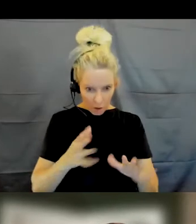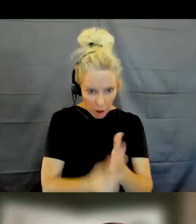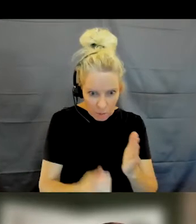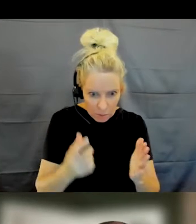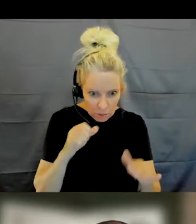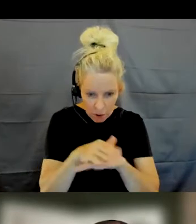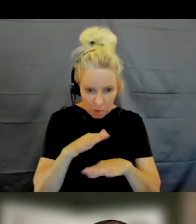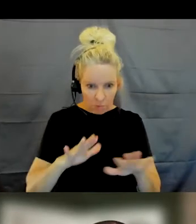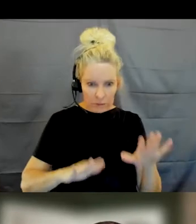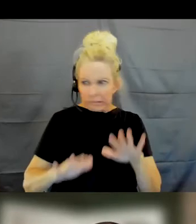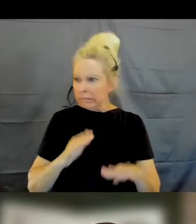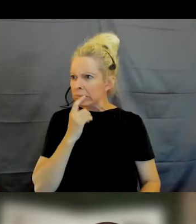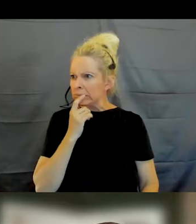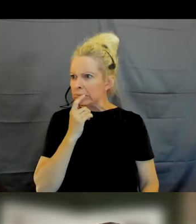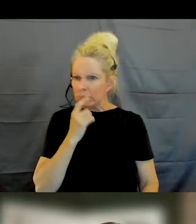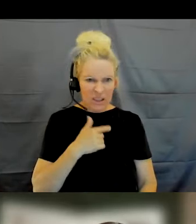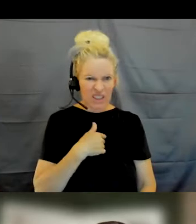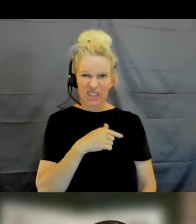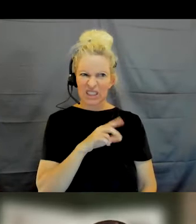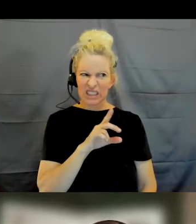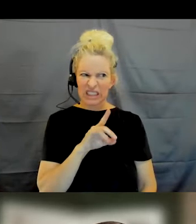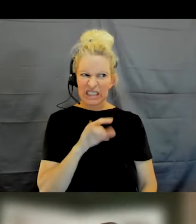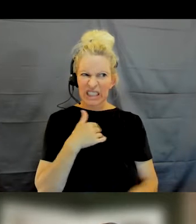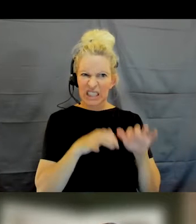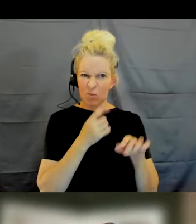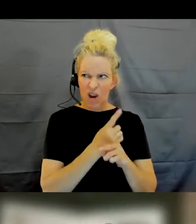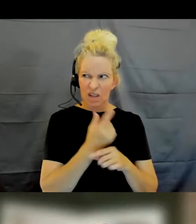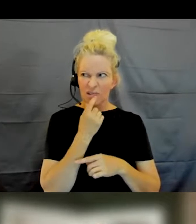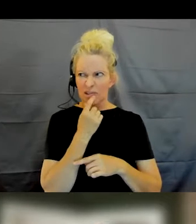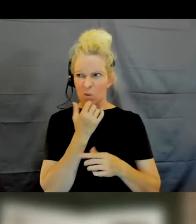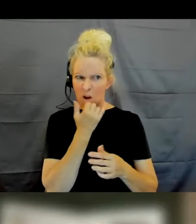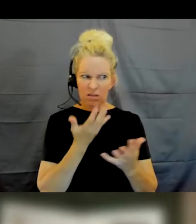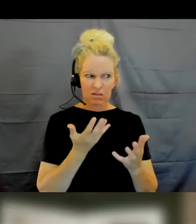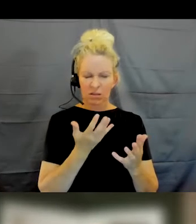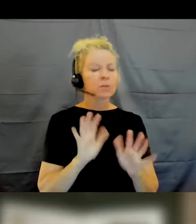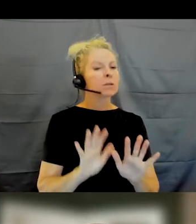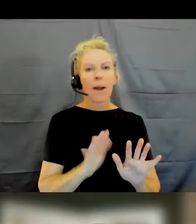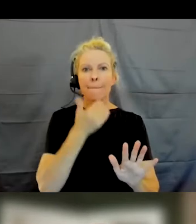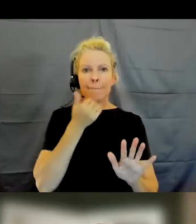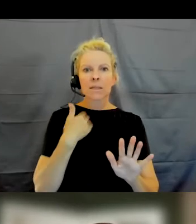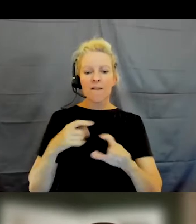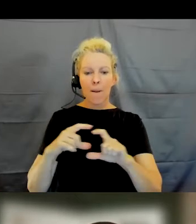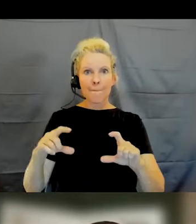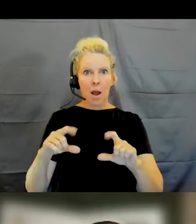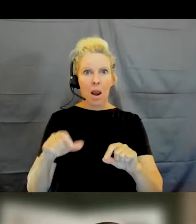causes you to question if that information was correct or not. Again, use your submit button.